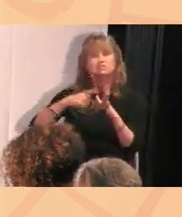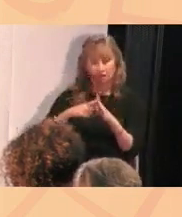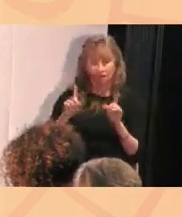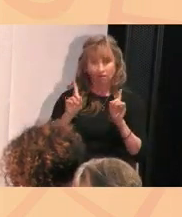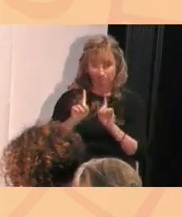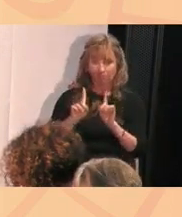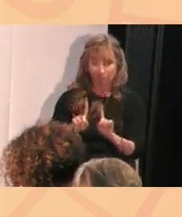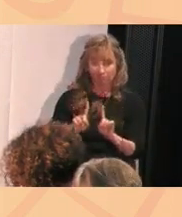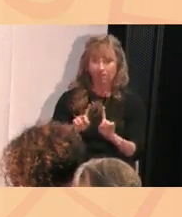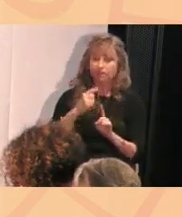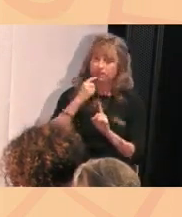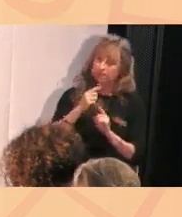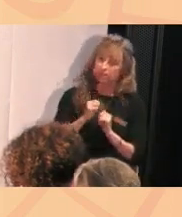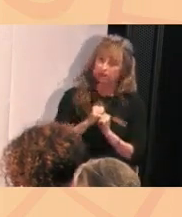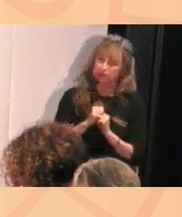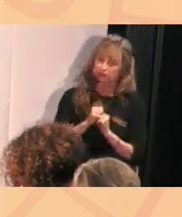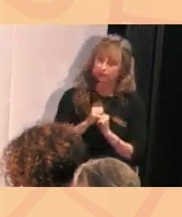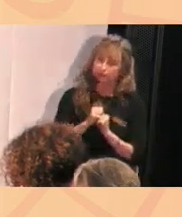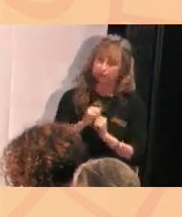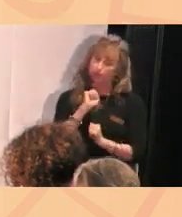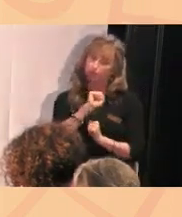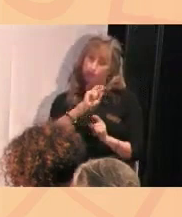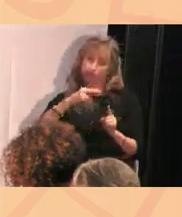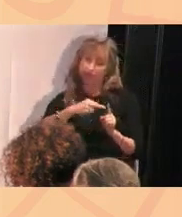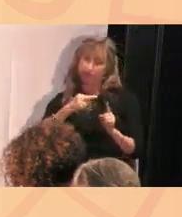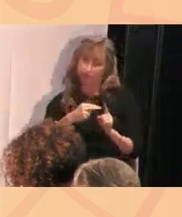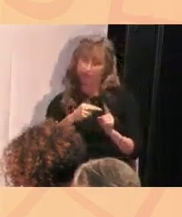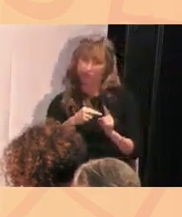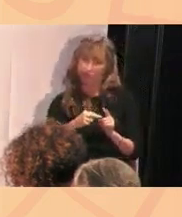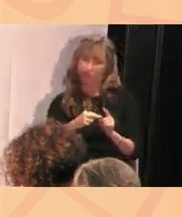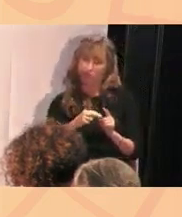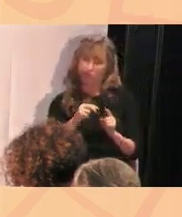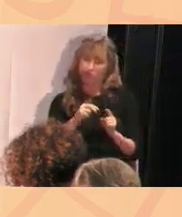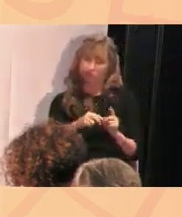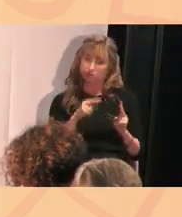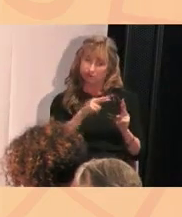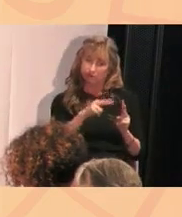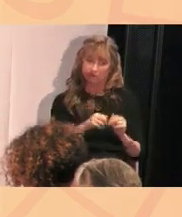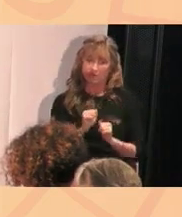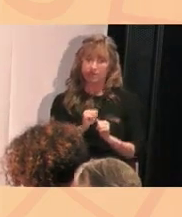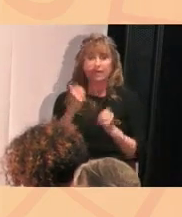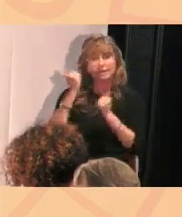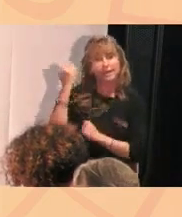So that they wanted to celebrate. And Gary Foley and Chicka Dixon said though,